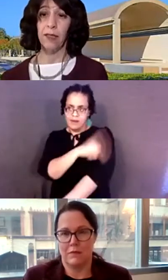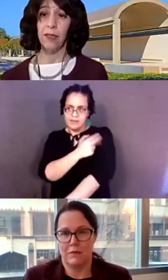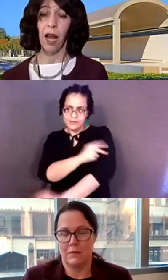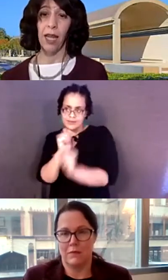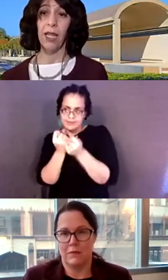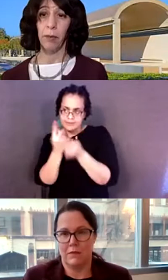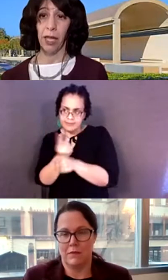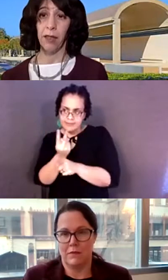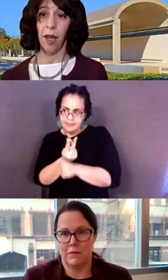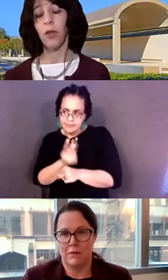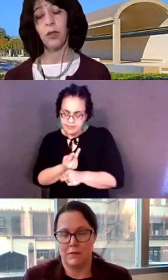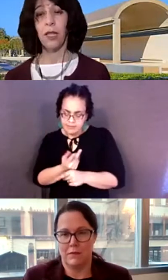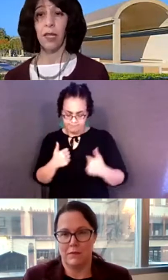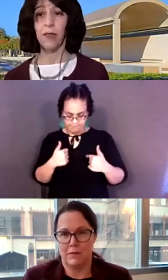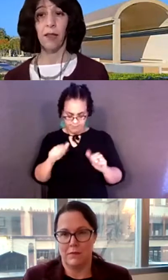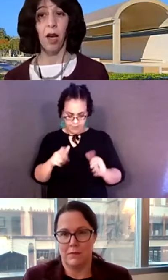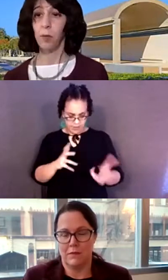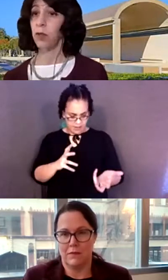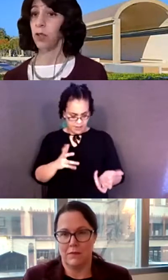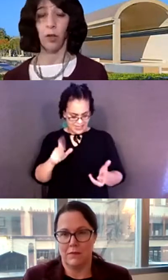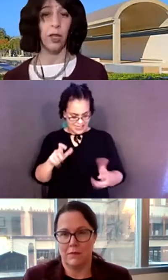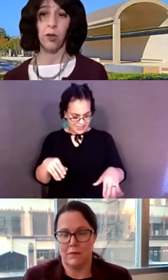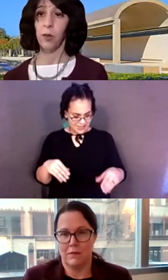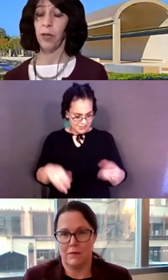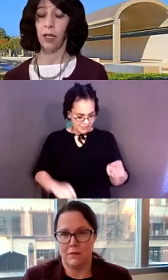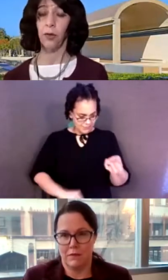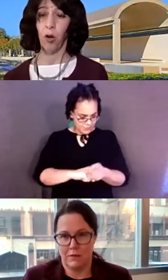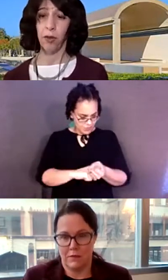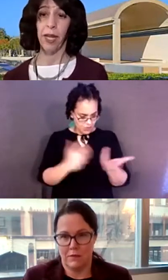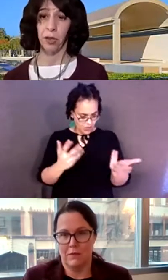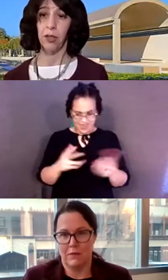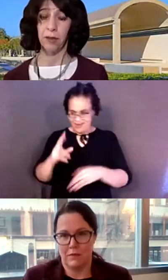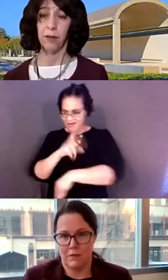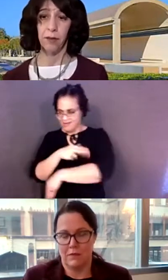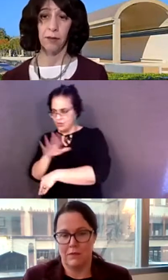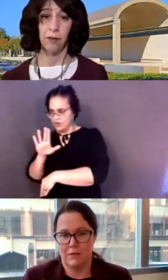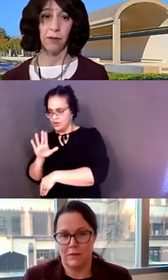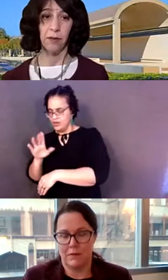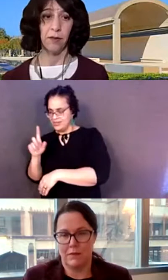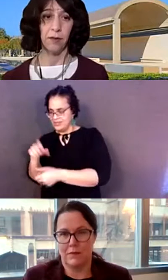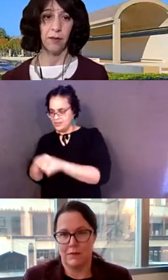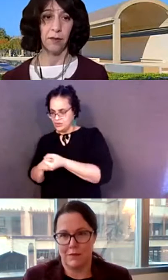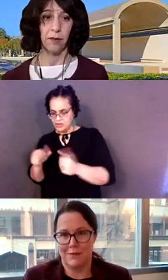that I can meet and what are the needs that the hospital is already used to meeting for all the patients?